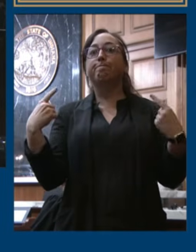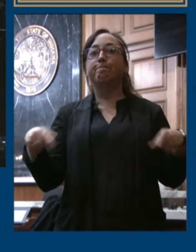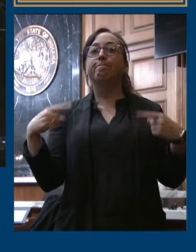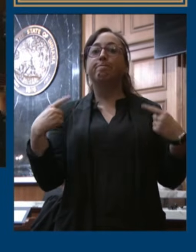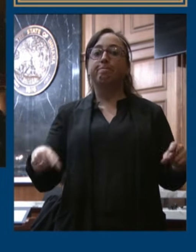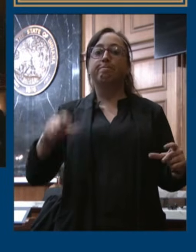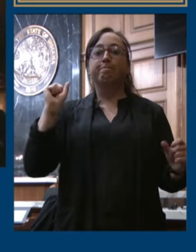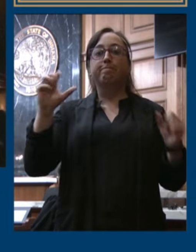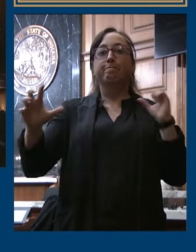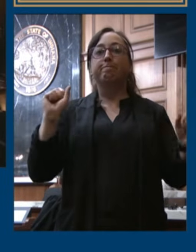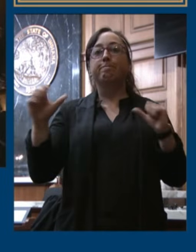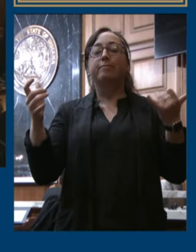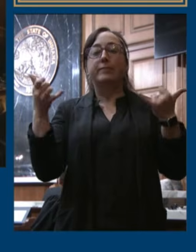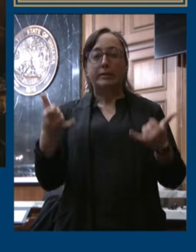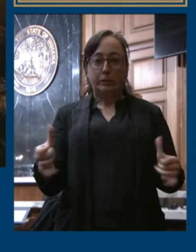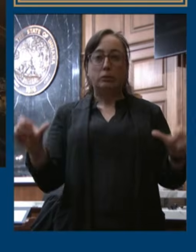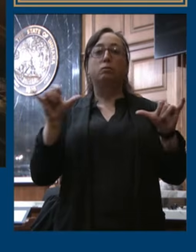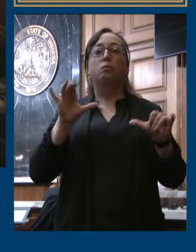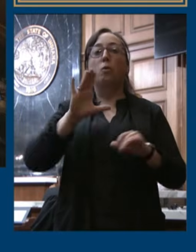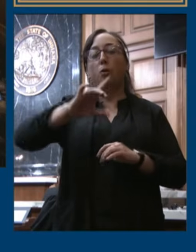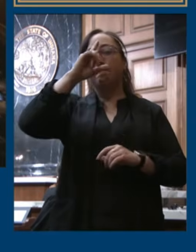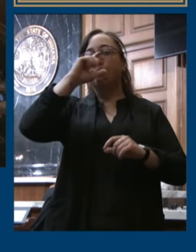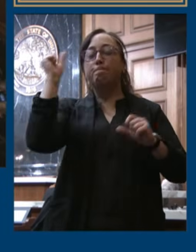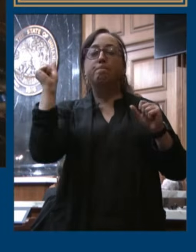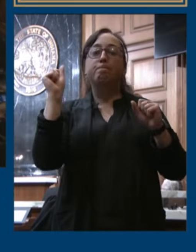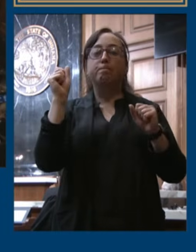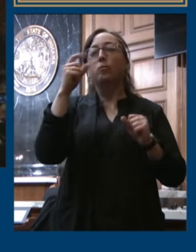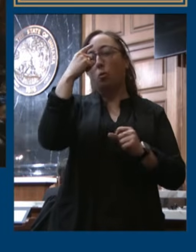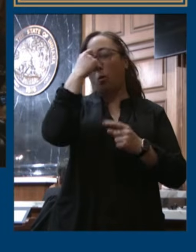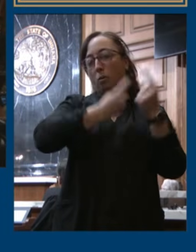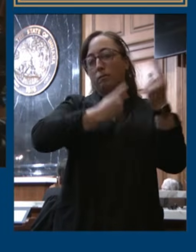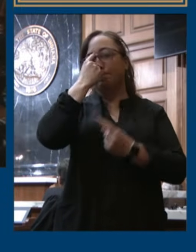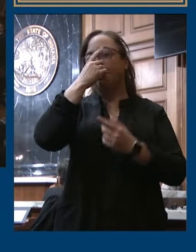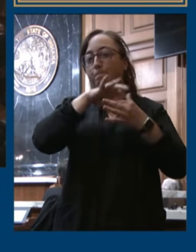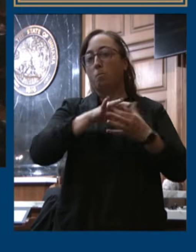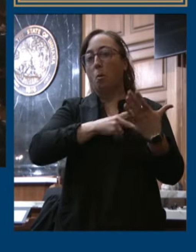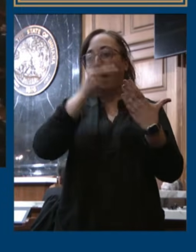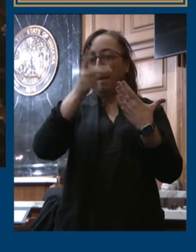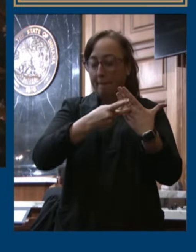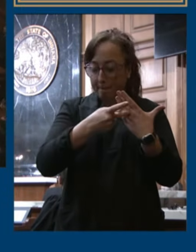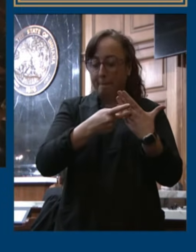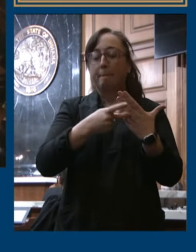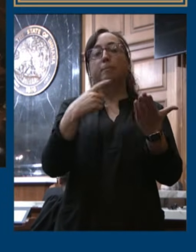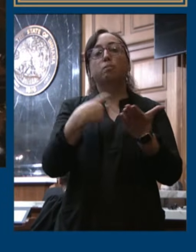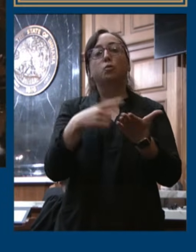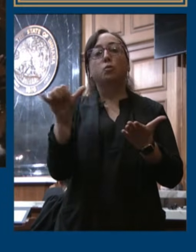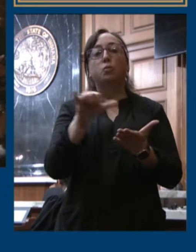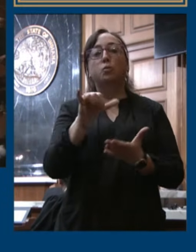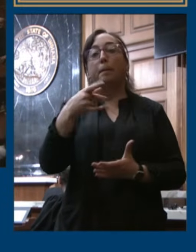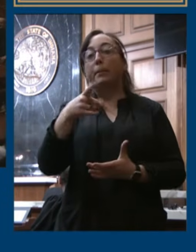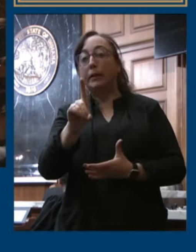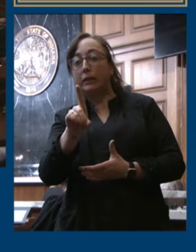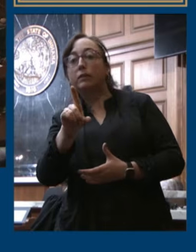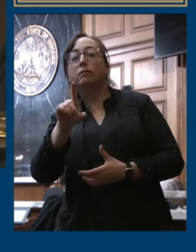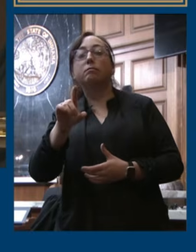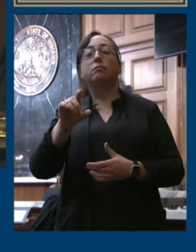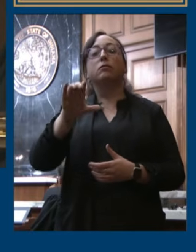CASES, THEY ALSO SHARED THEIR THOUGHTS ON THE OVERALL PROGRAM. FOR PUBLIC DEFENDER SHERYL PHERSON, THE IN-COURTHOUSE